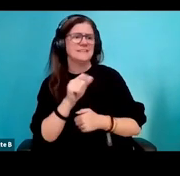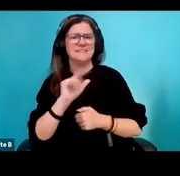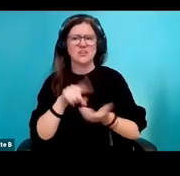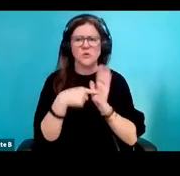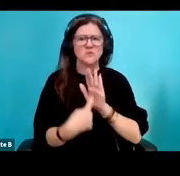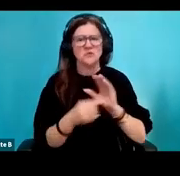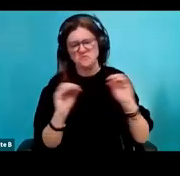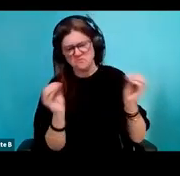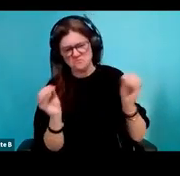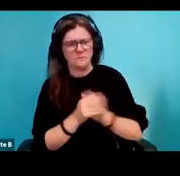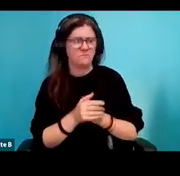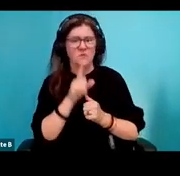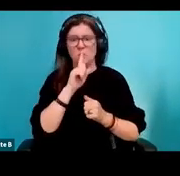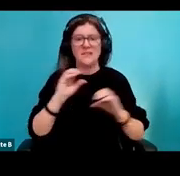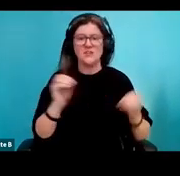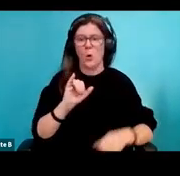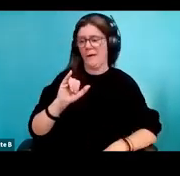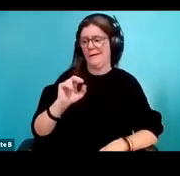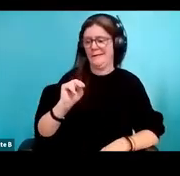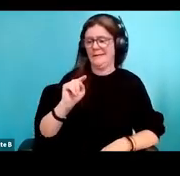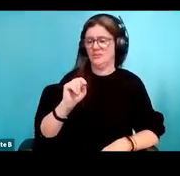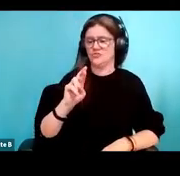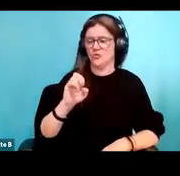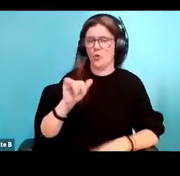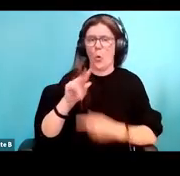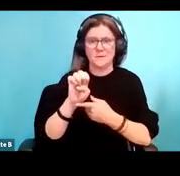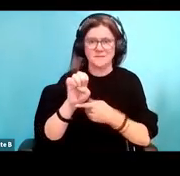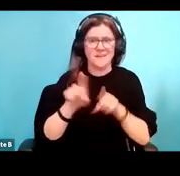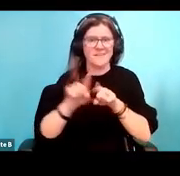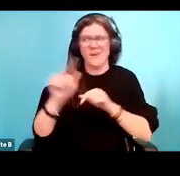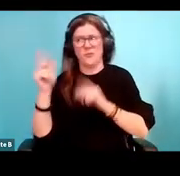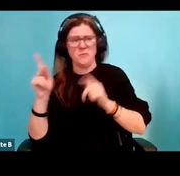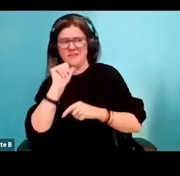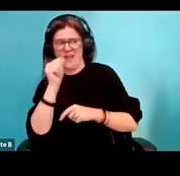and/or intercourse, let alone being considered desirable by others. There is another subset